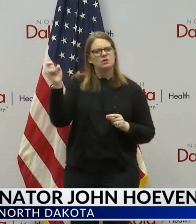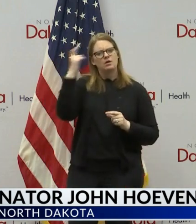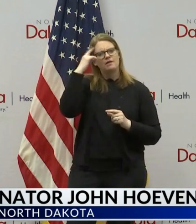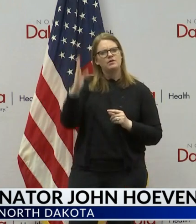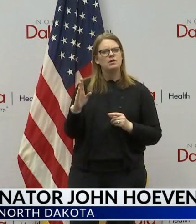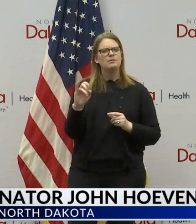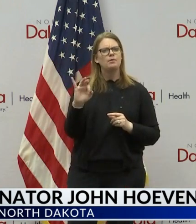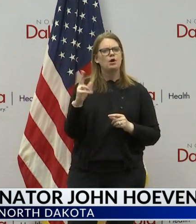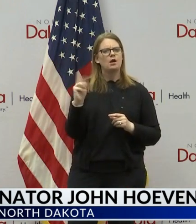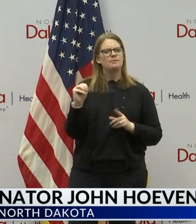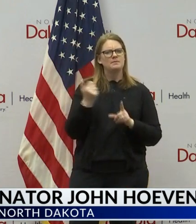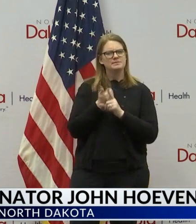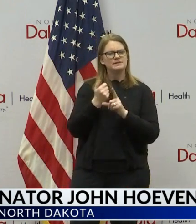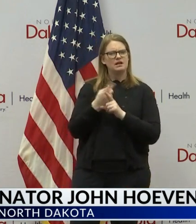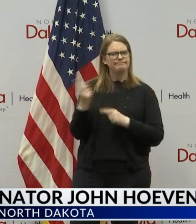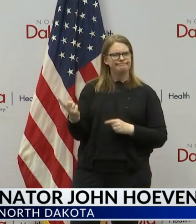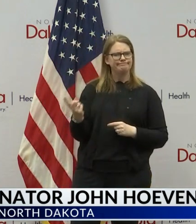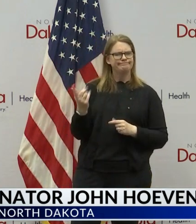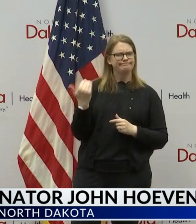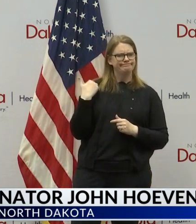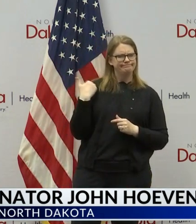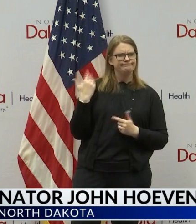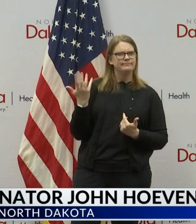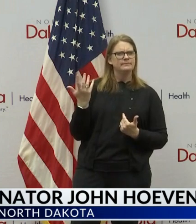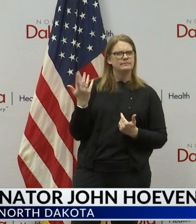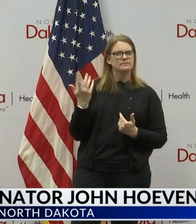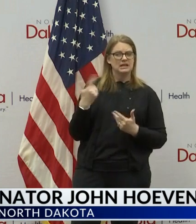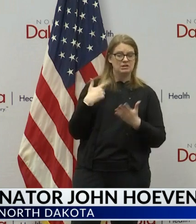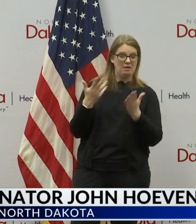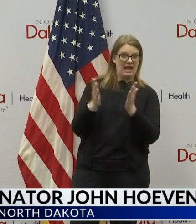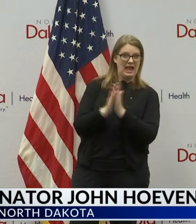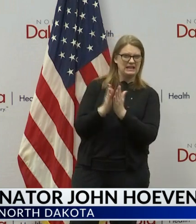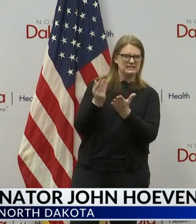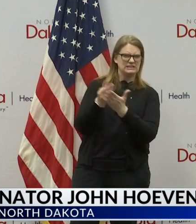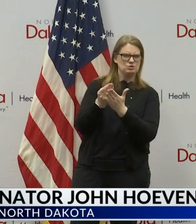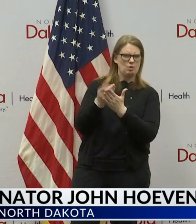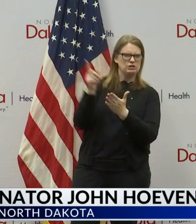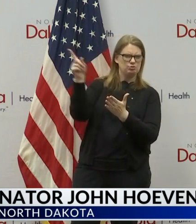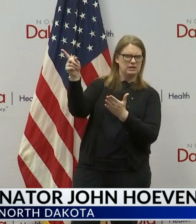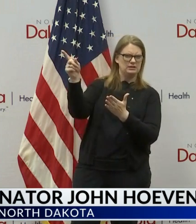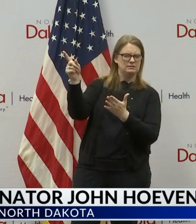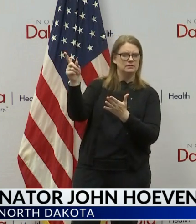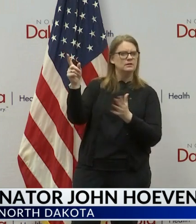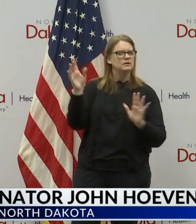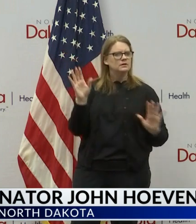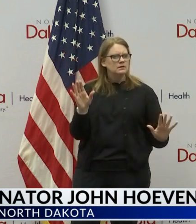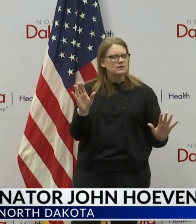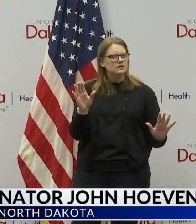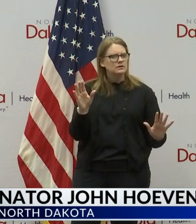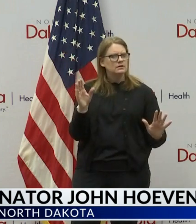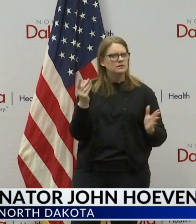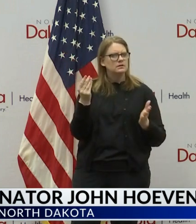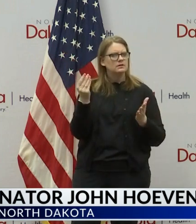THEIR PEOPLE AND GET BACK ON THEIR FEET. GOVERNOR BERGMAN APPROACHED ME AND SAID CAN YOU CONNECT WITH